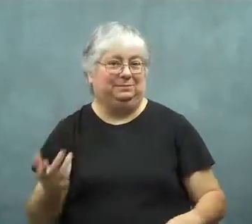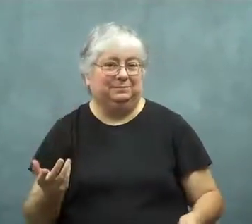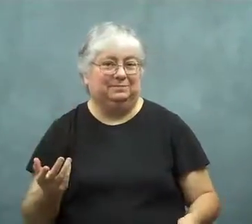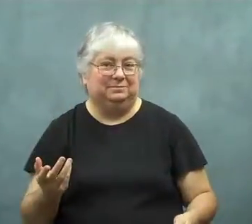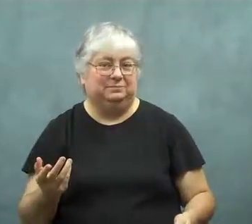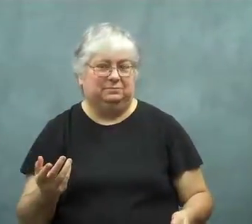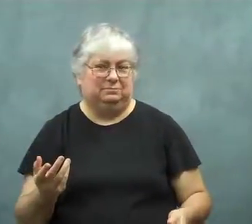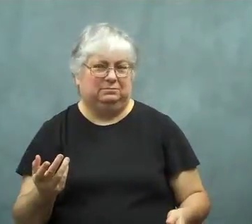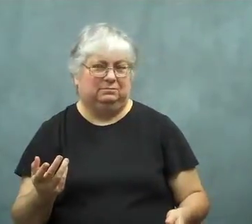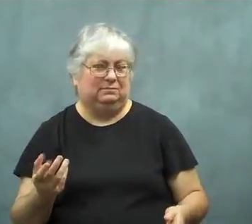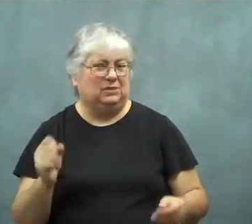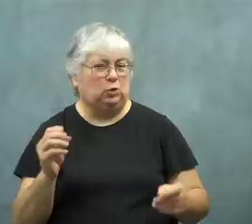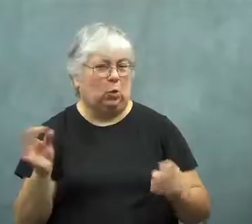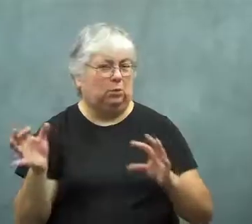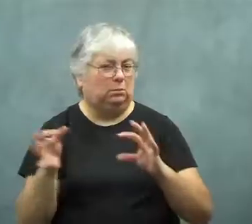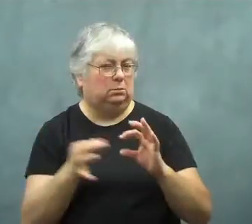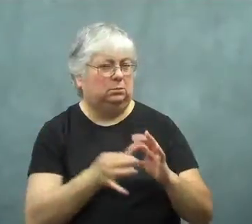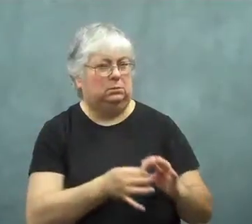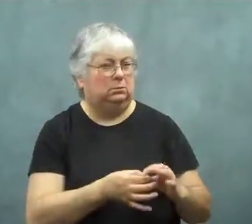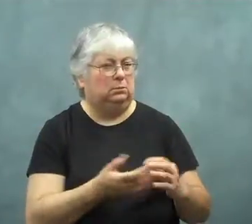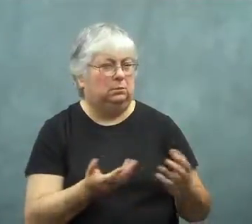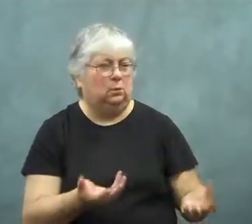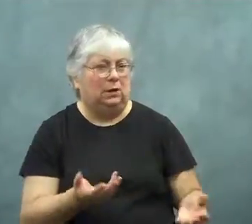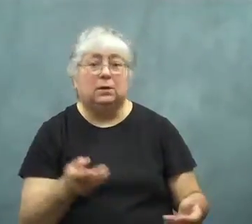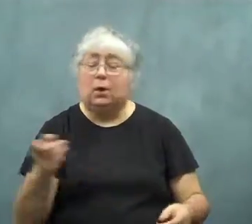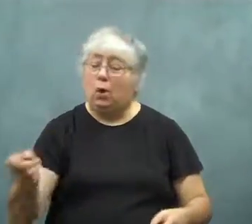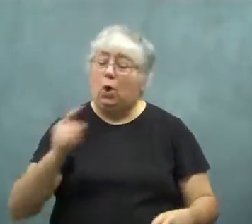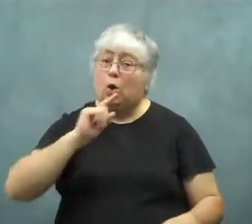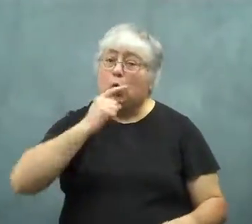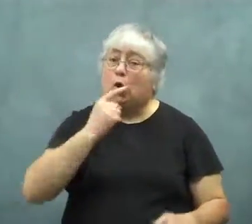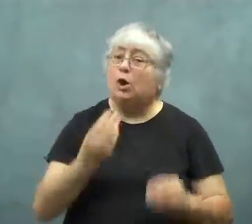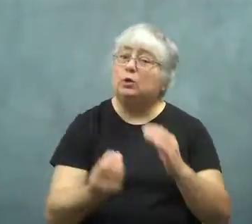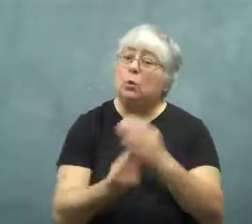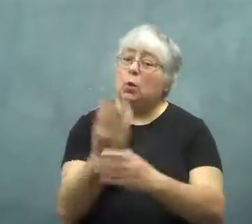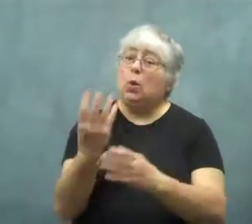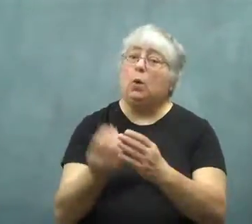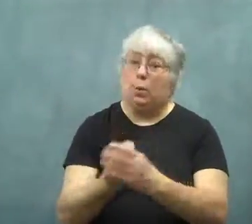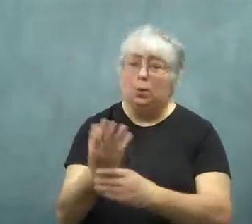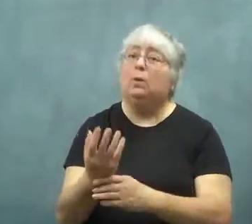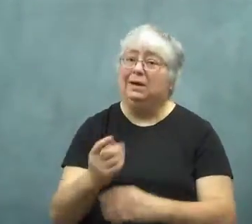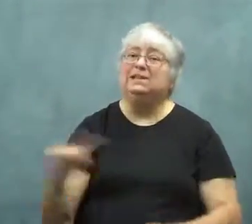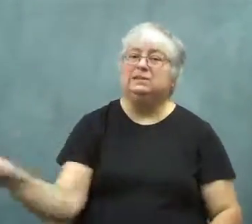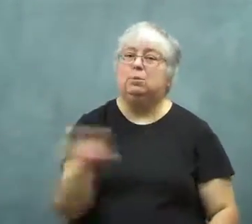So what's the connection?